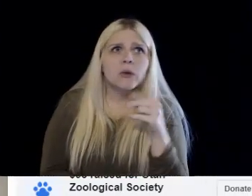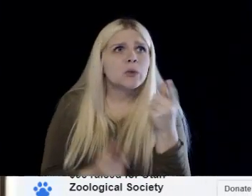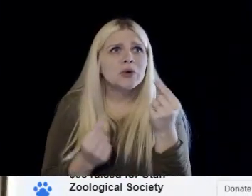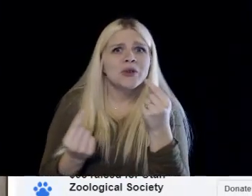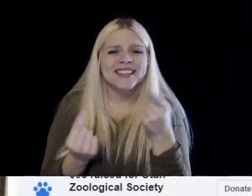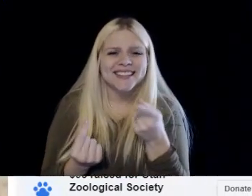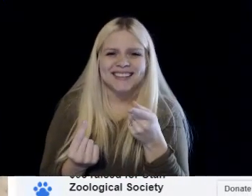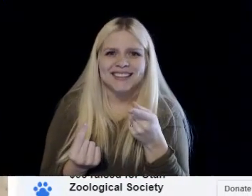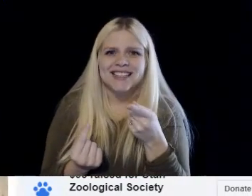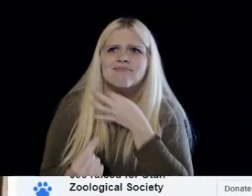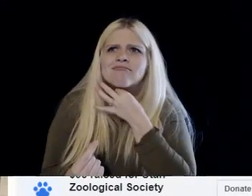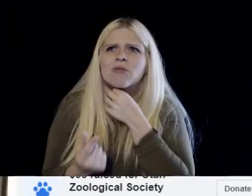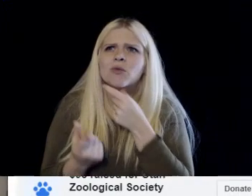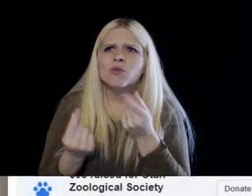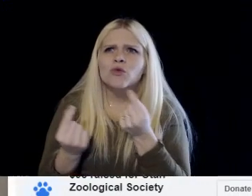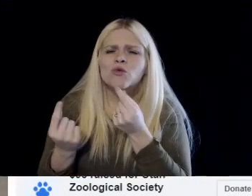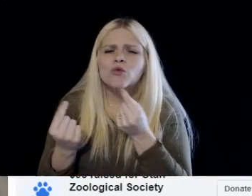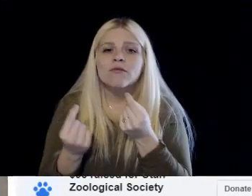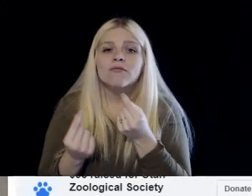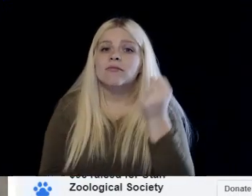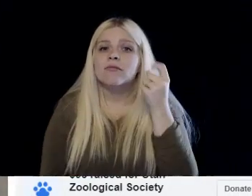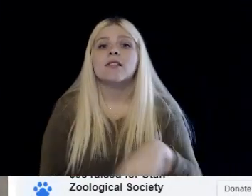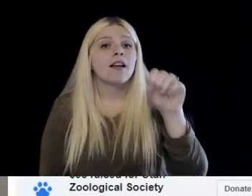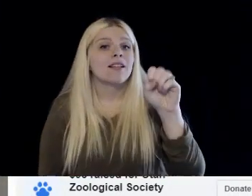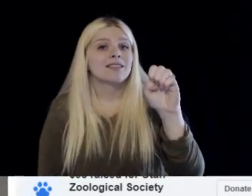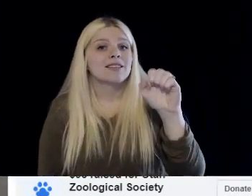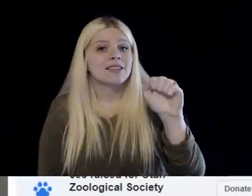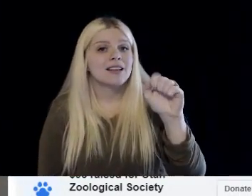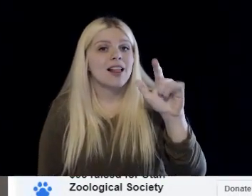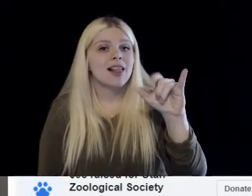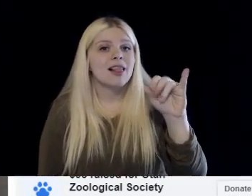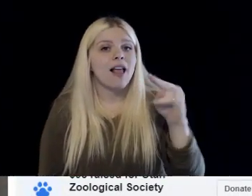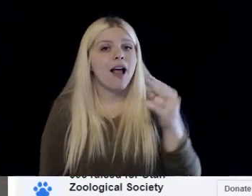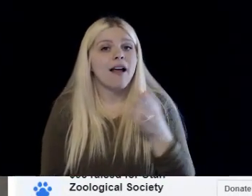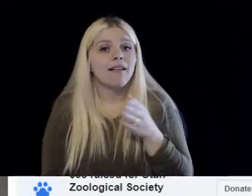Michelle: Our sea lions are trained at the beginning of the session- when we want to train